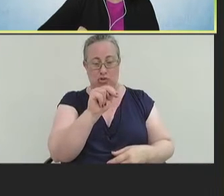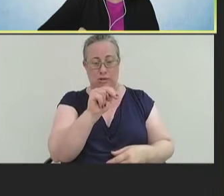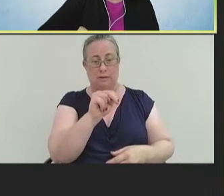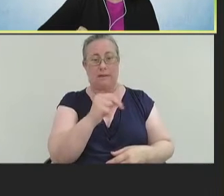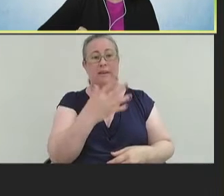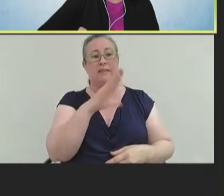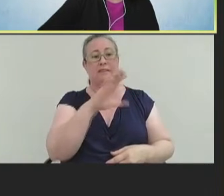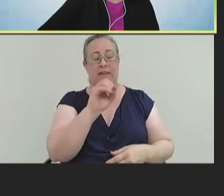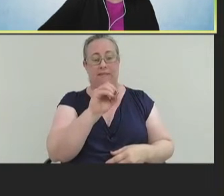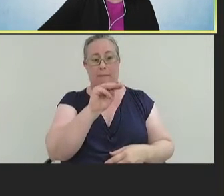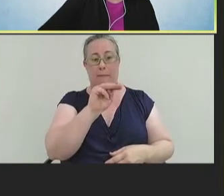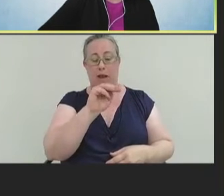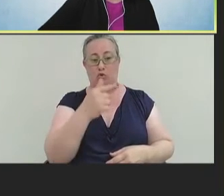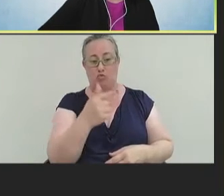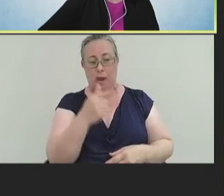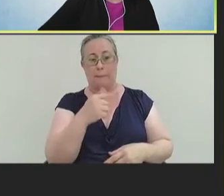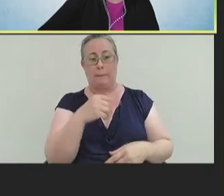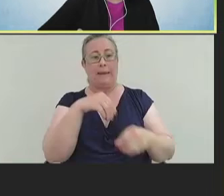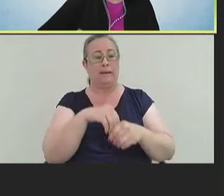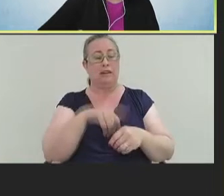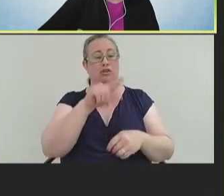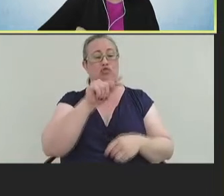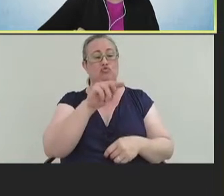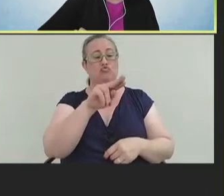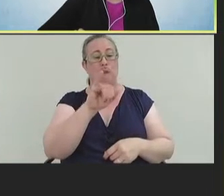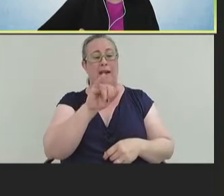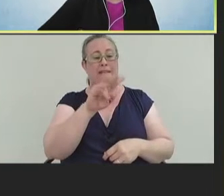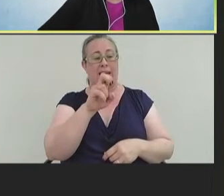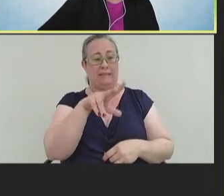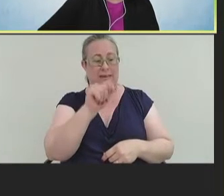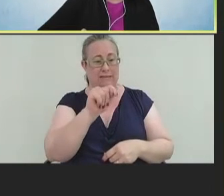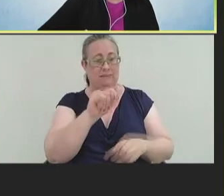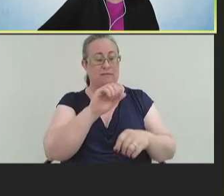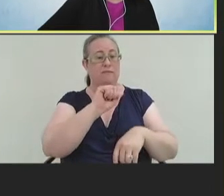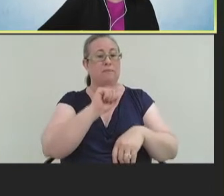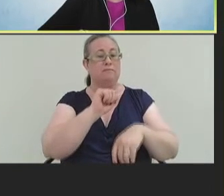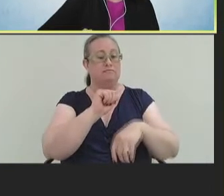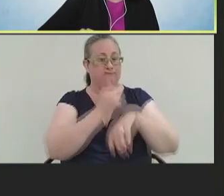dose in a trivalent form, and there was really no pandemic vaccine data available.